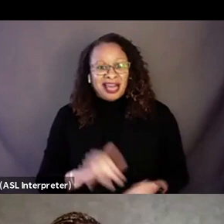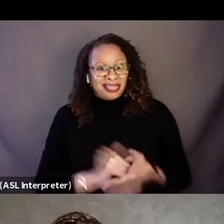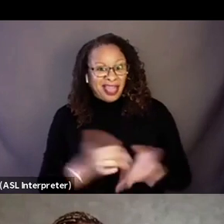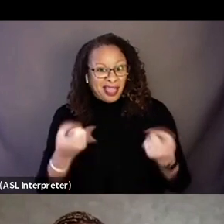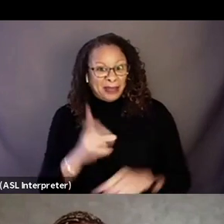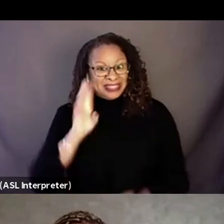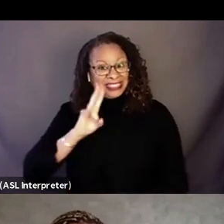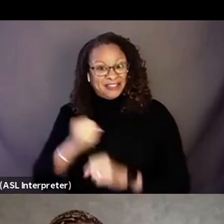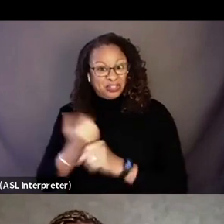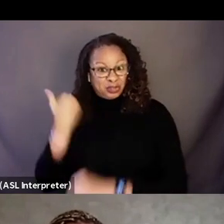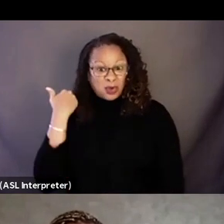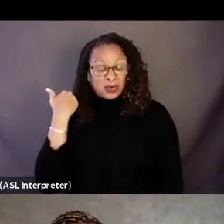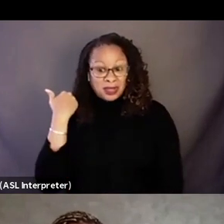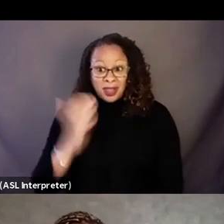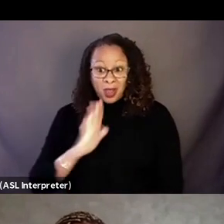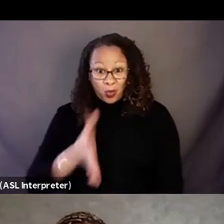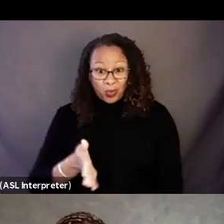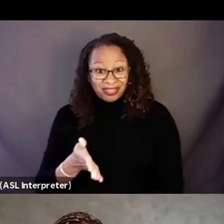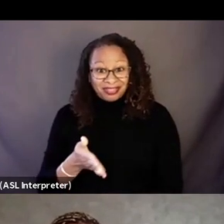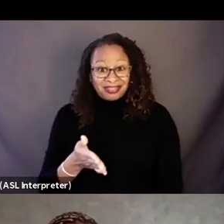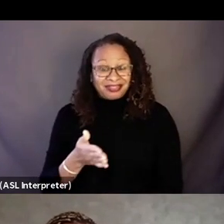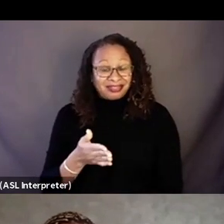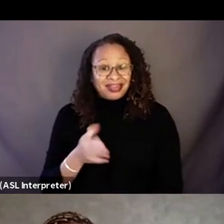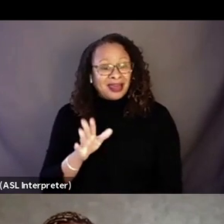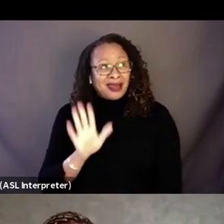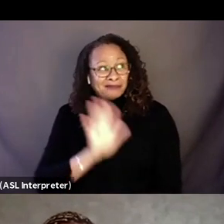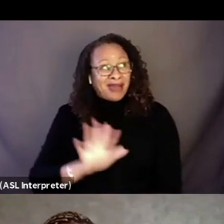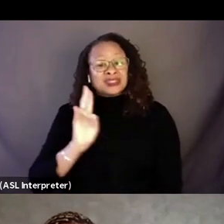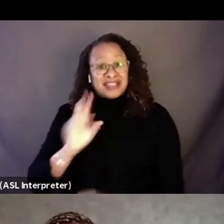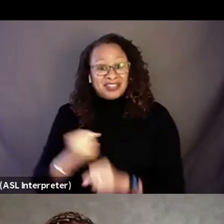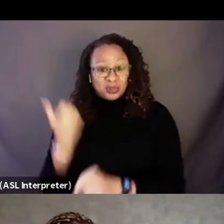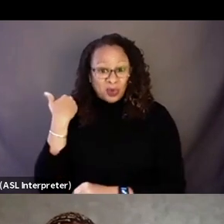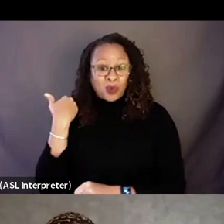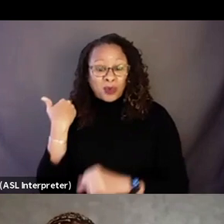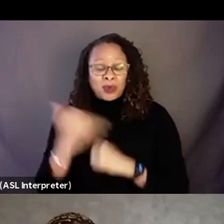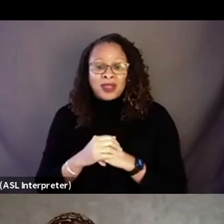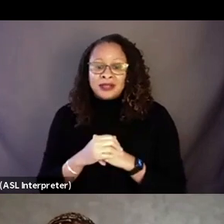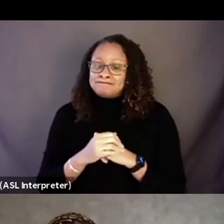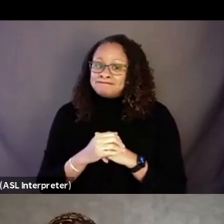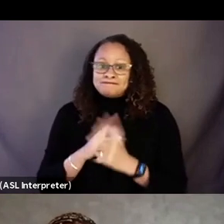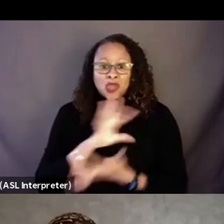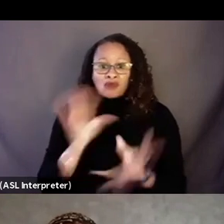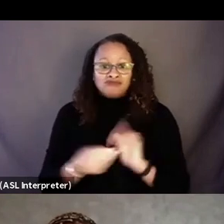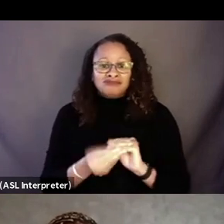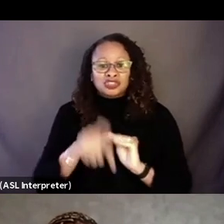Now actually it's gonna be seven years when we started and at all it was just supposed to be a five minute video